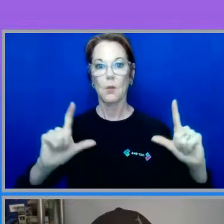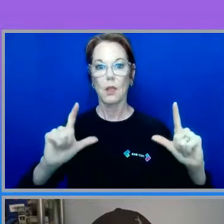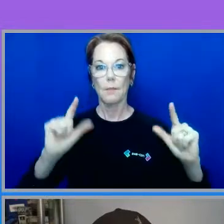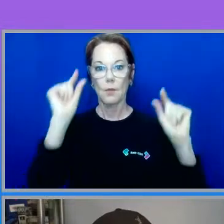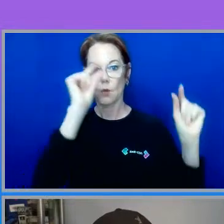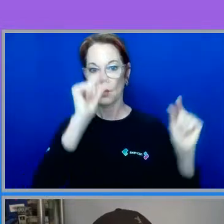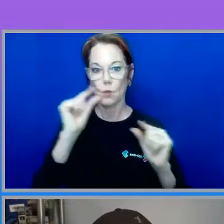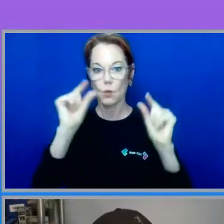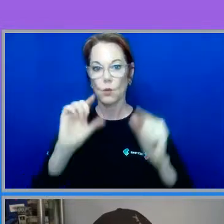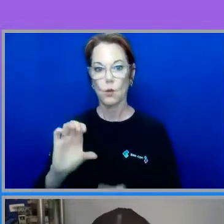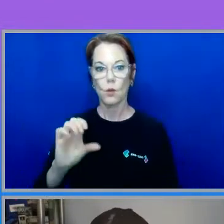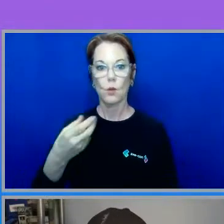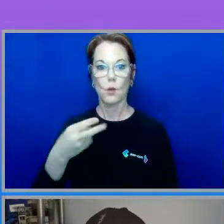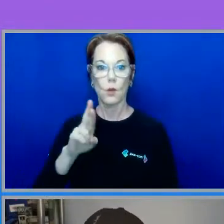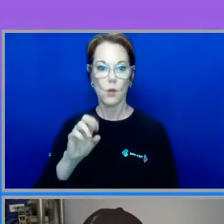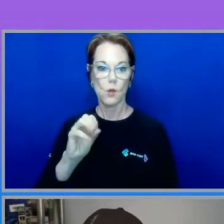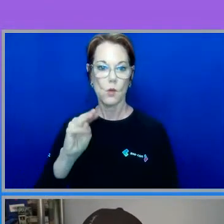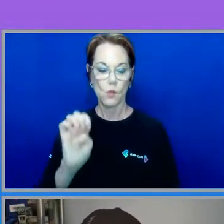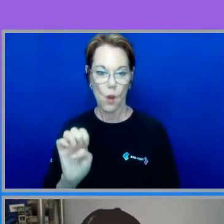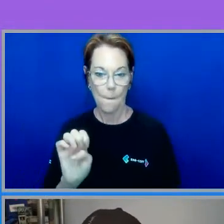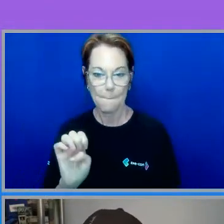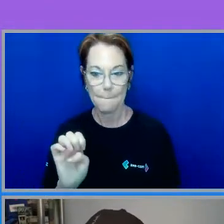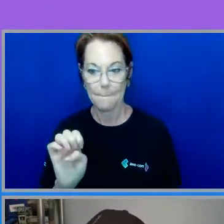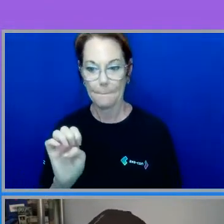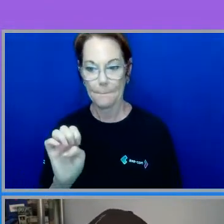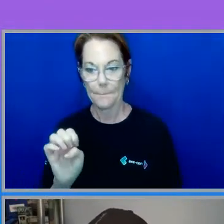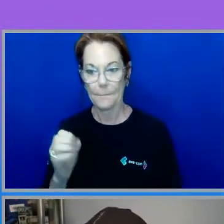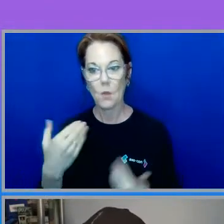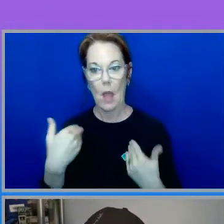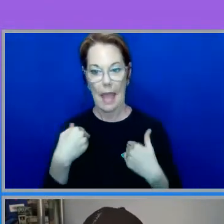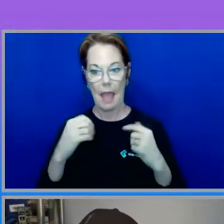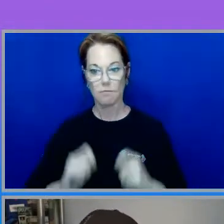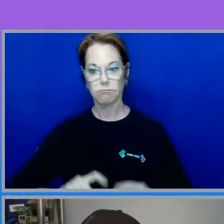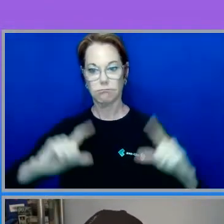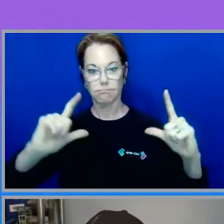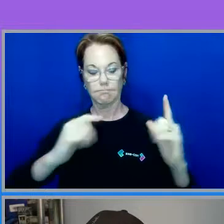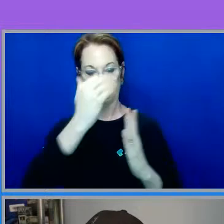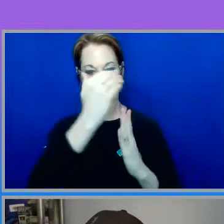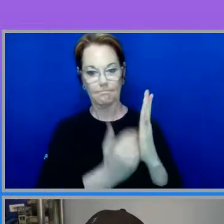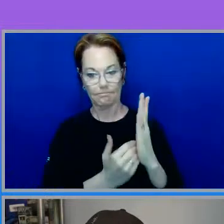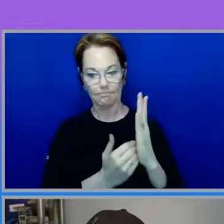I'm going to pull up Google Chrome now. And I've got my